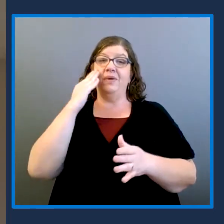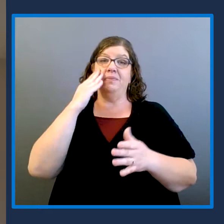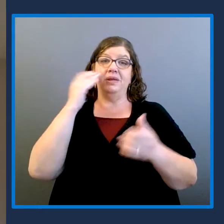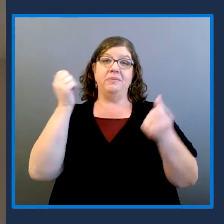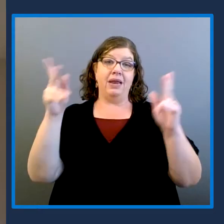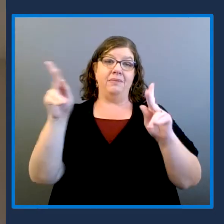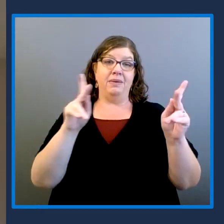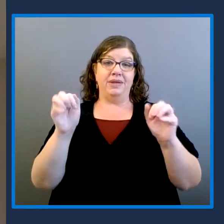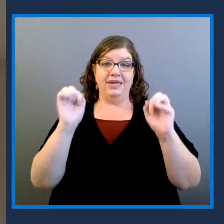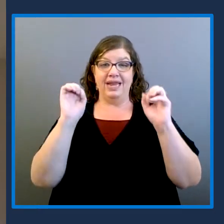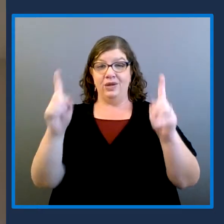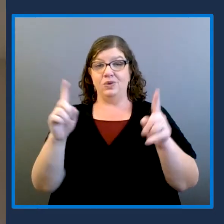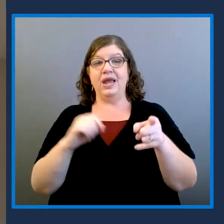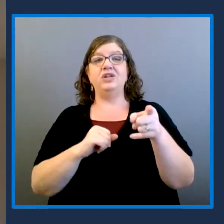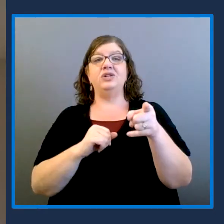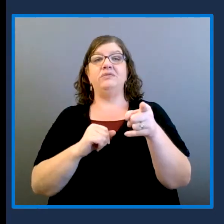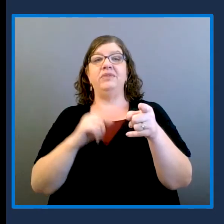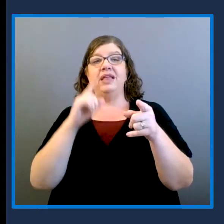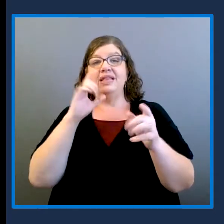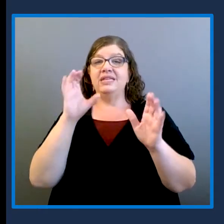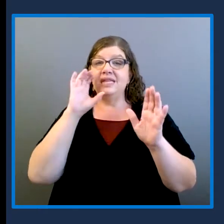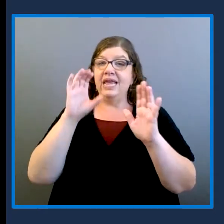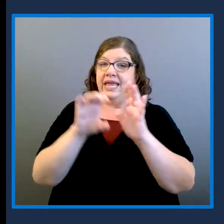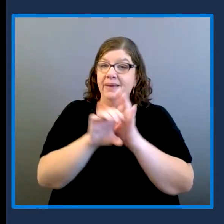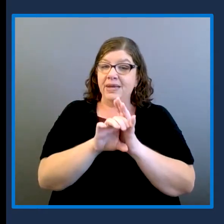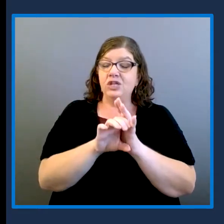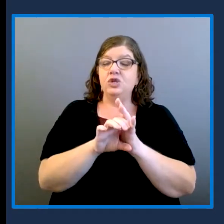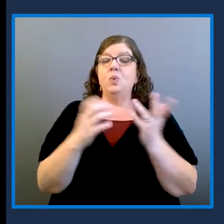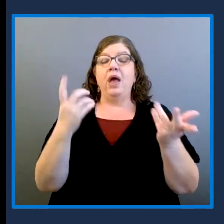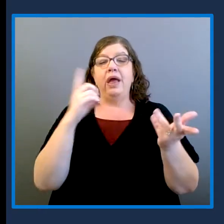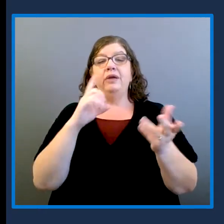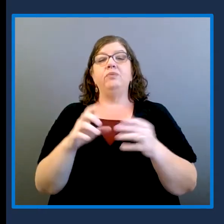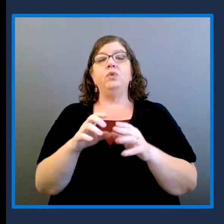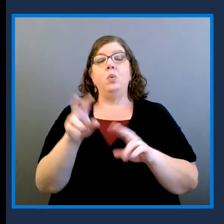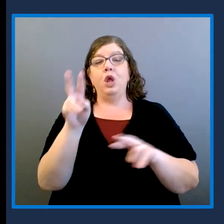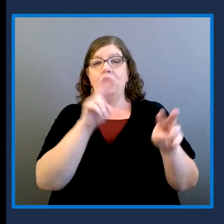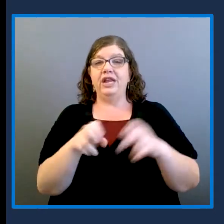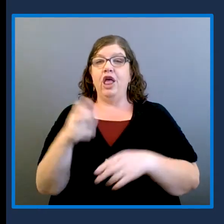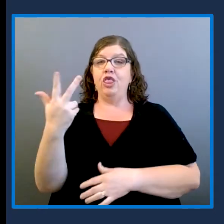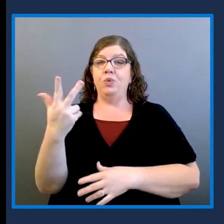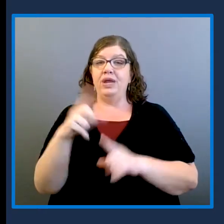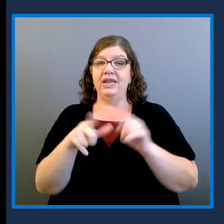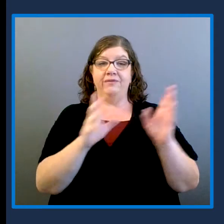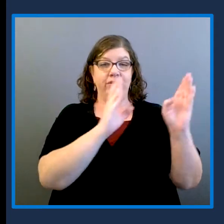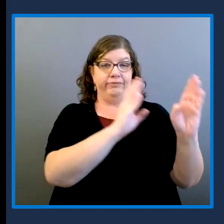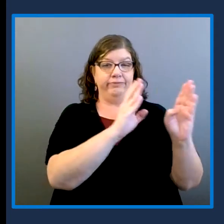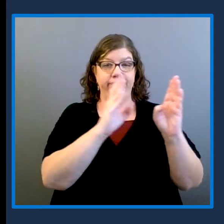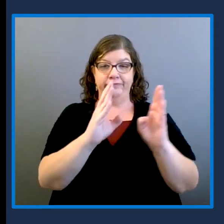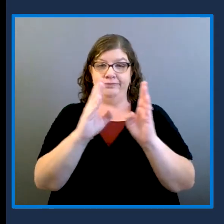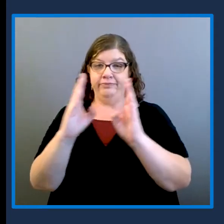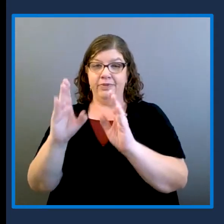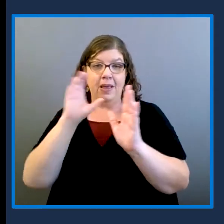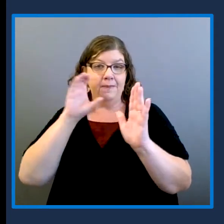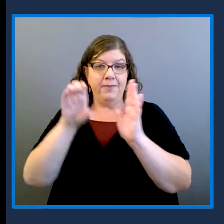individuals in education and this visual image is one where we are looking at three different images